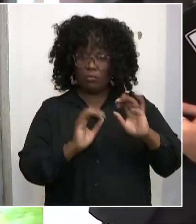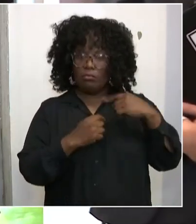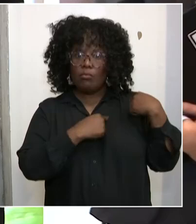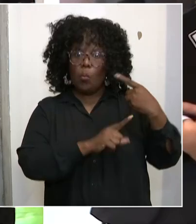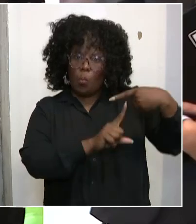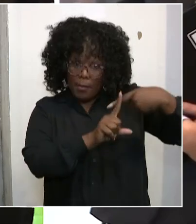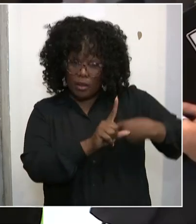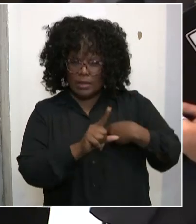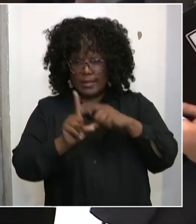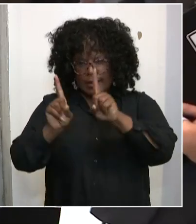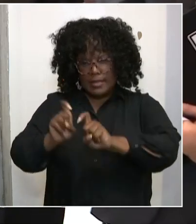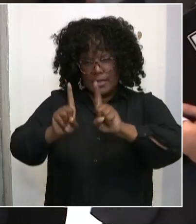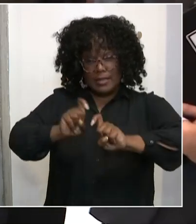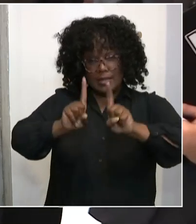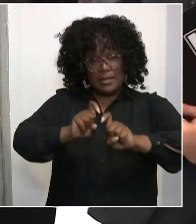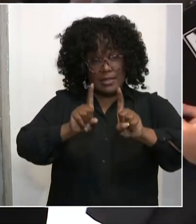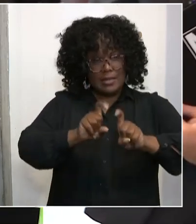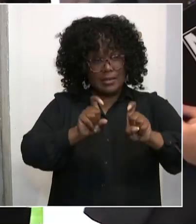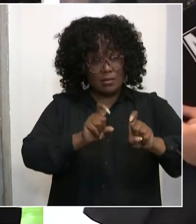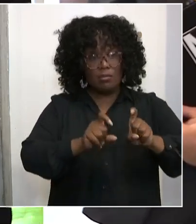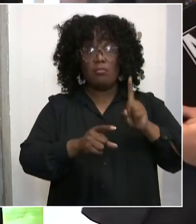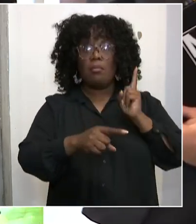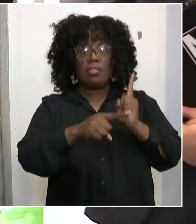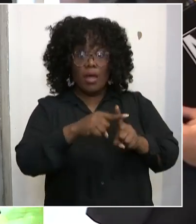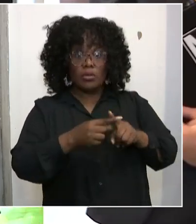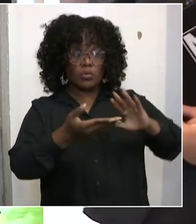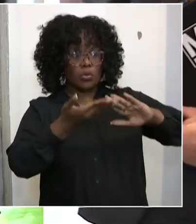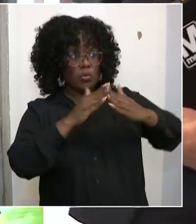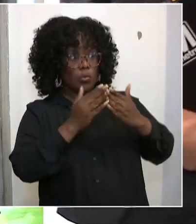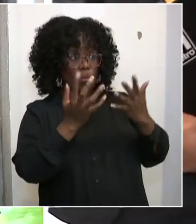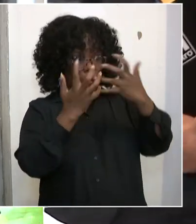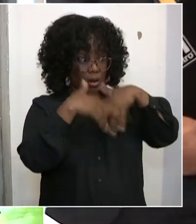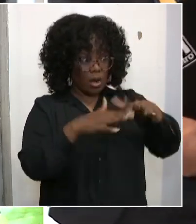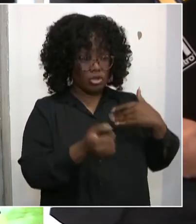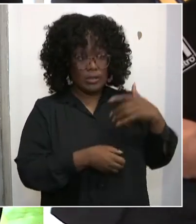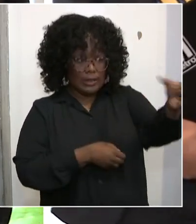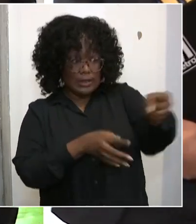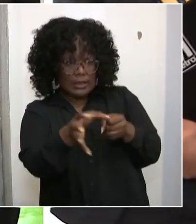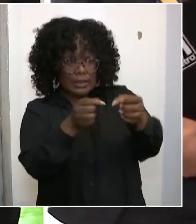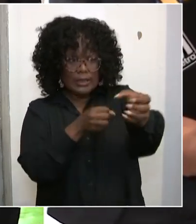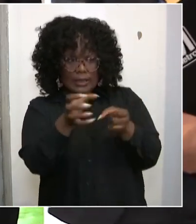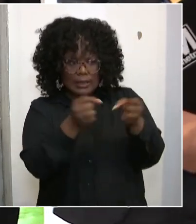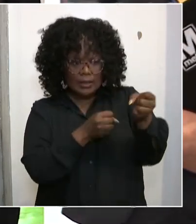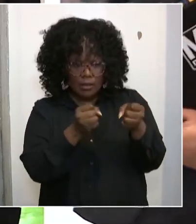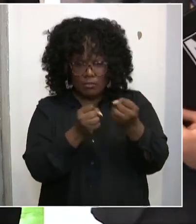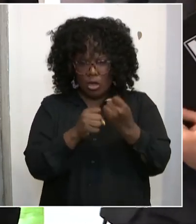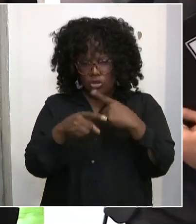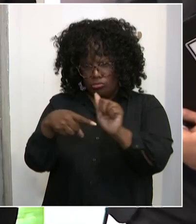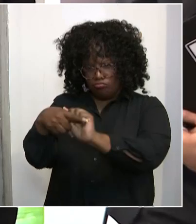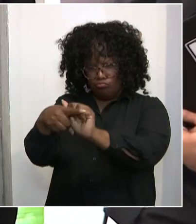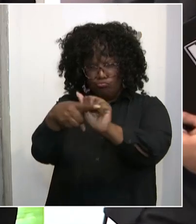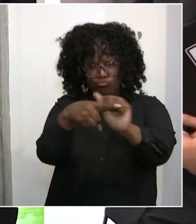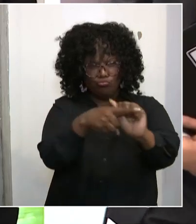providing a lot of services directly to the folks attending this festival. We've been walking through real world scenarios,